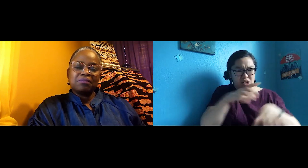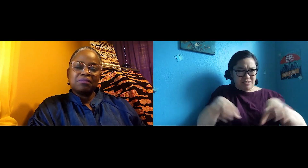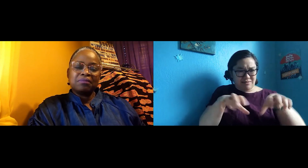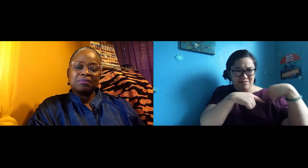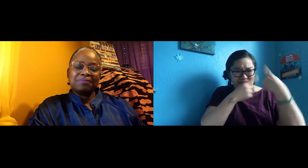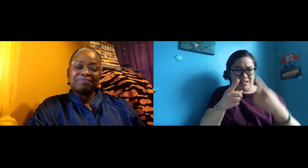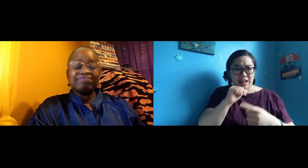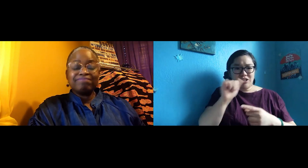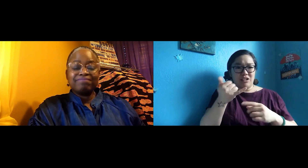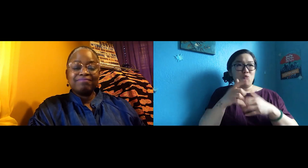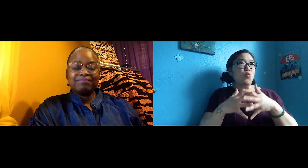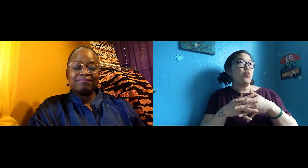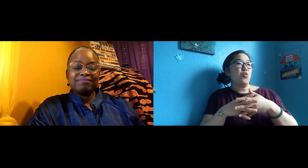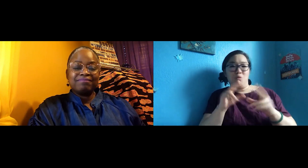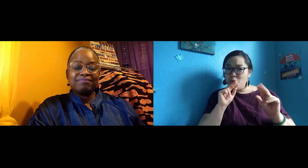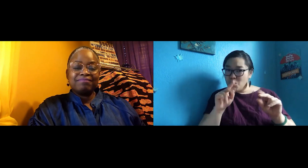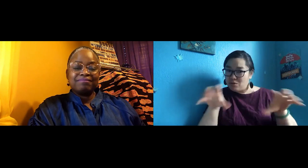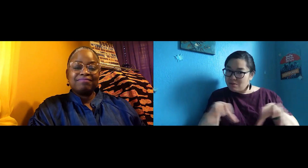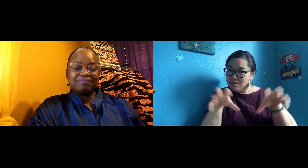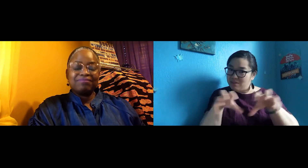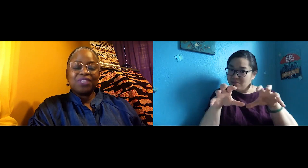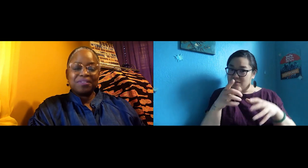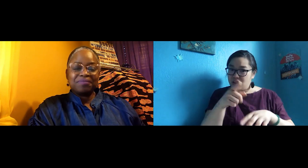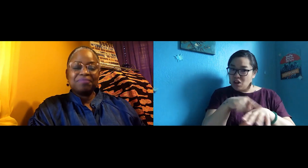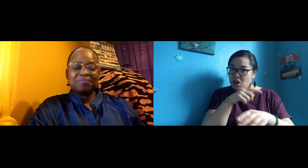understanding of the hard work that you all have been doing lately. We know that you're not sitting